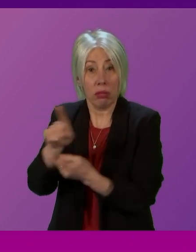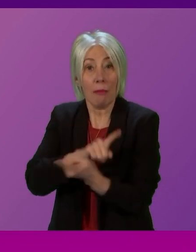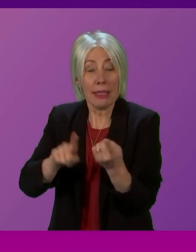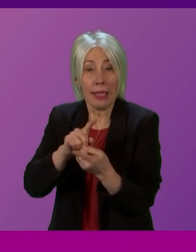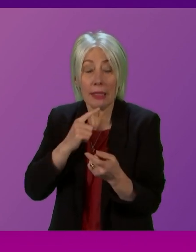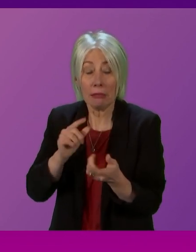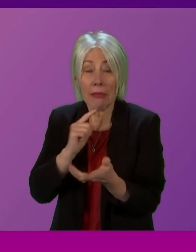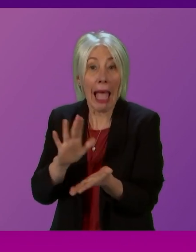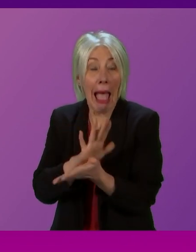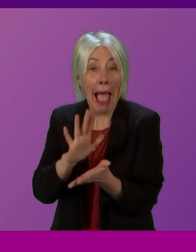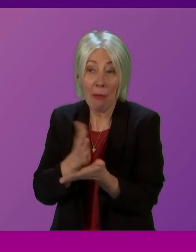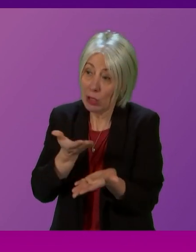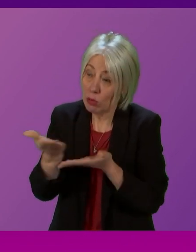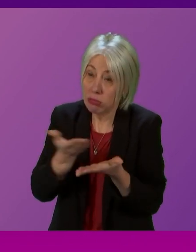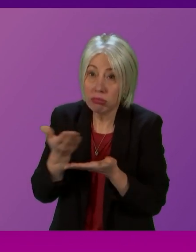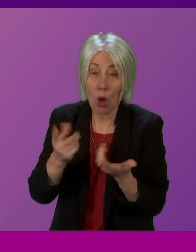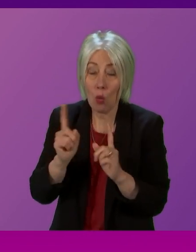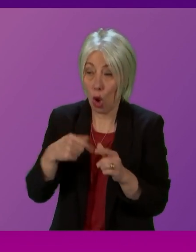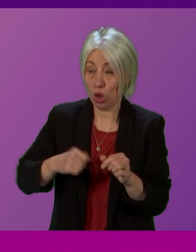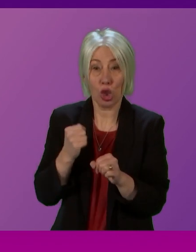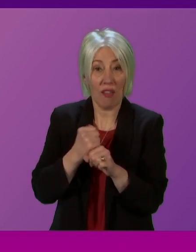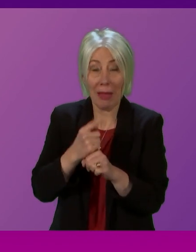be happy to discuss what more the Scottish Government can do.